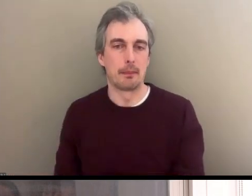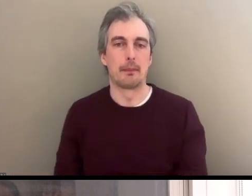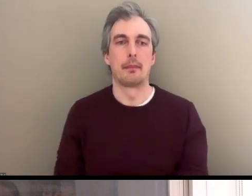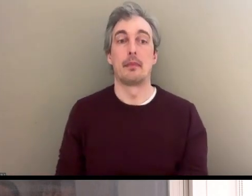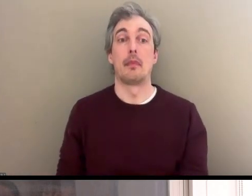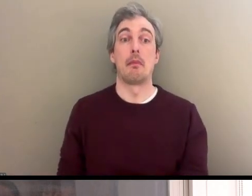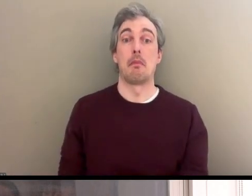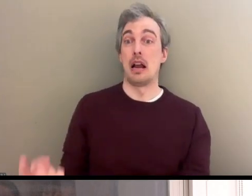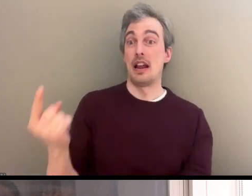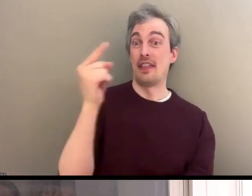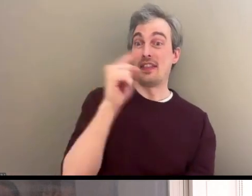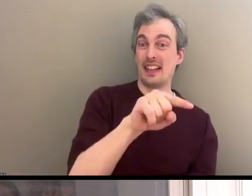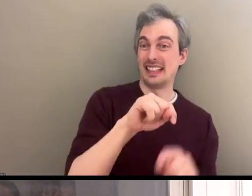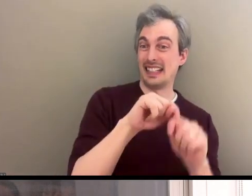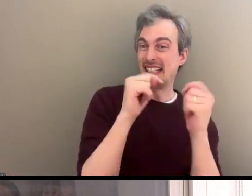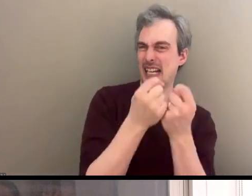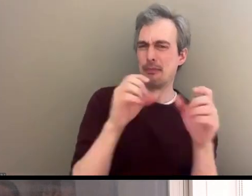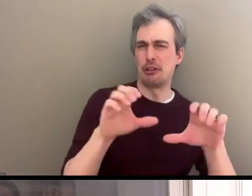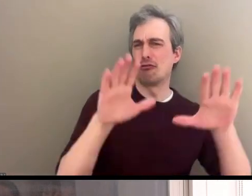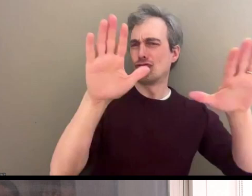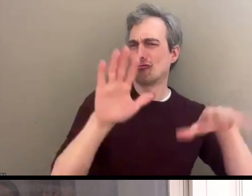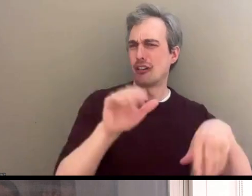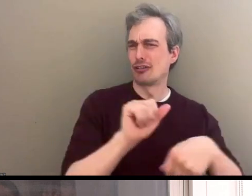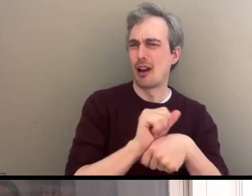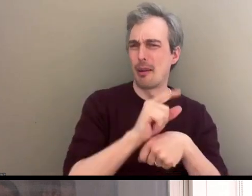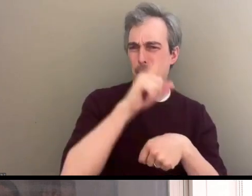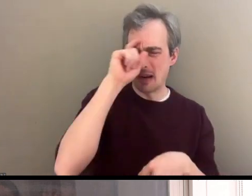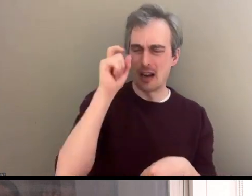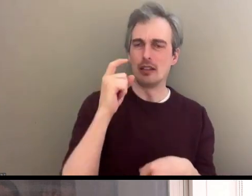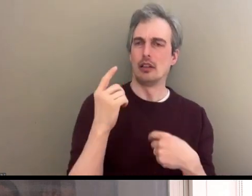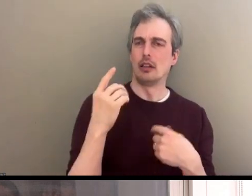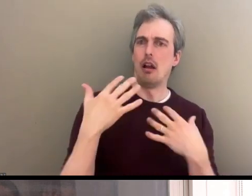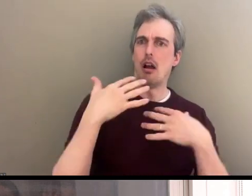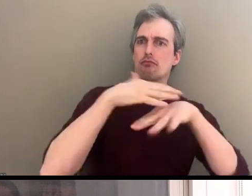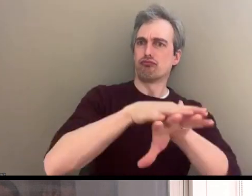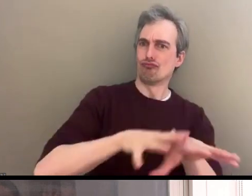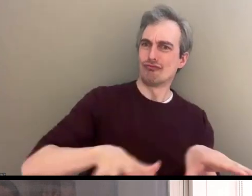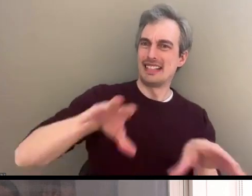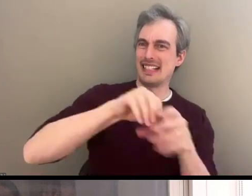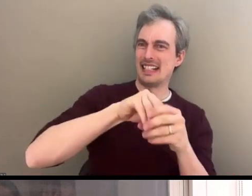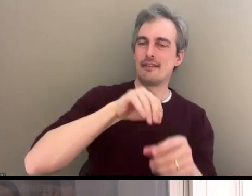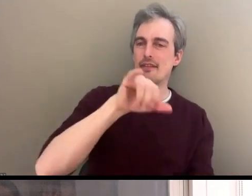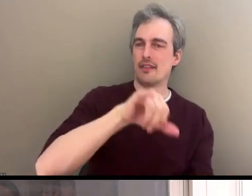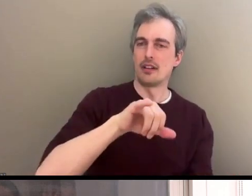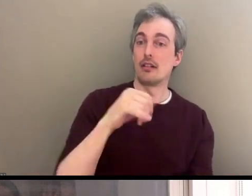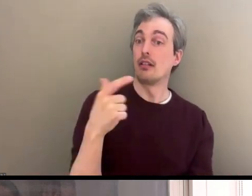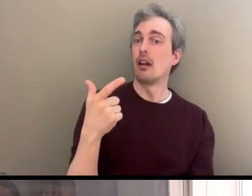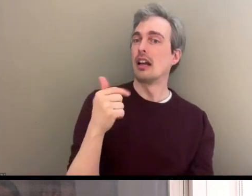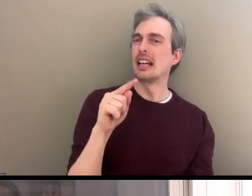So if you're testing that application within the browser, and I believe it happens with Gatsby as well, they will have that browser based